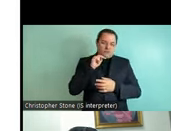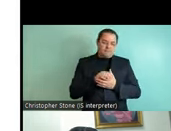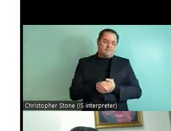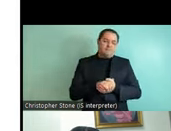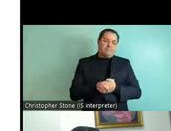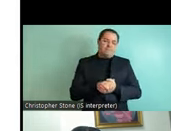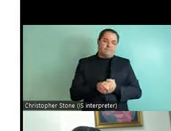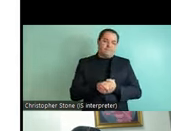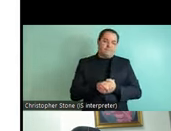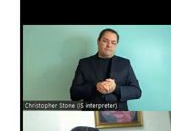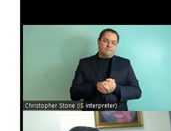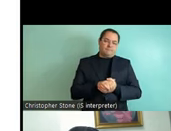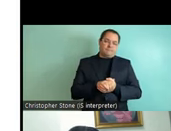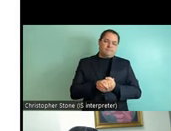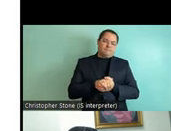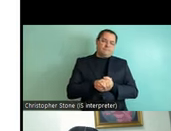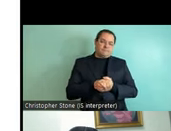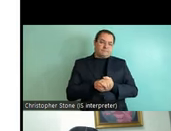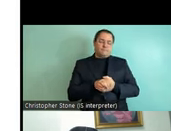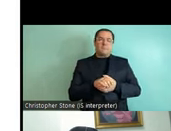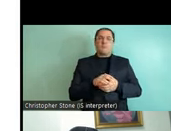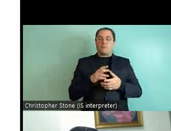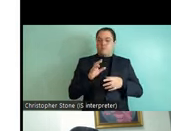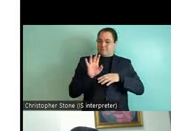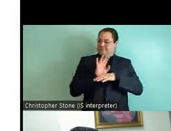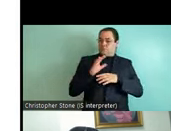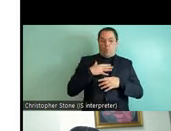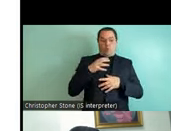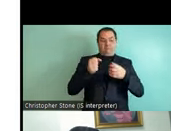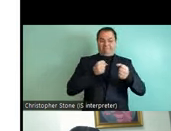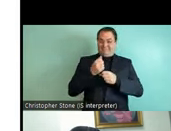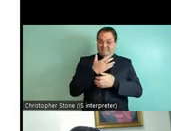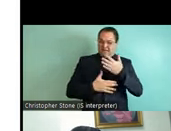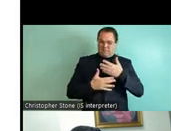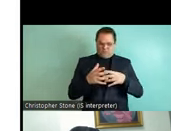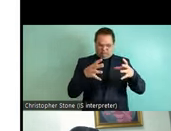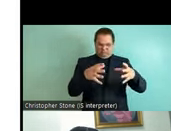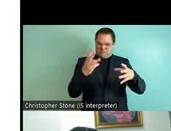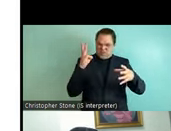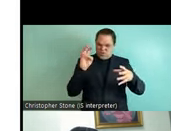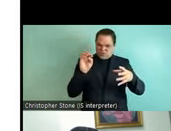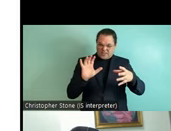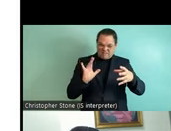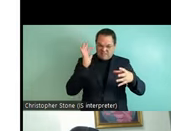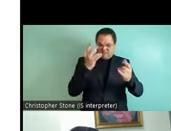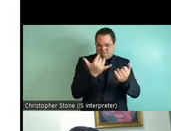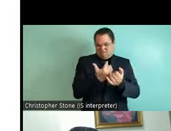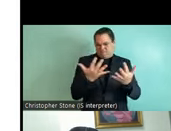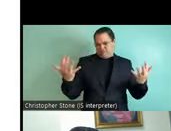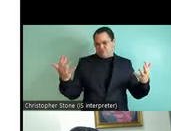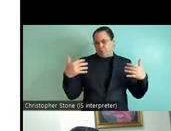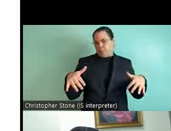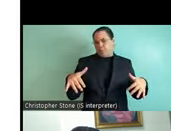we understand that employers can be able to tap into the potential of this person's to